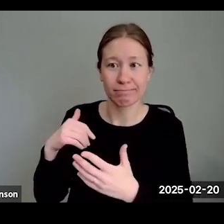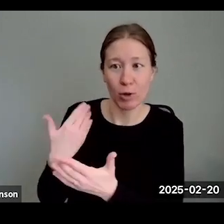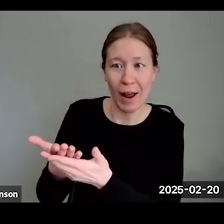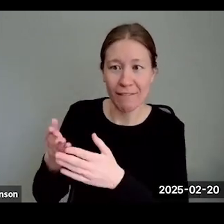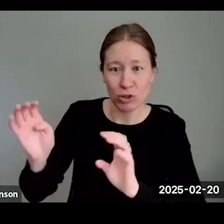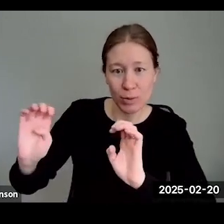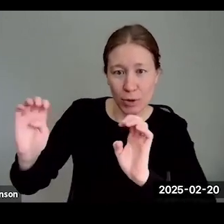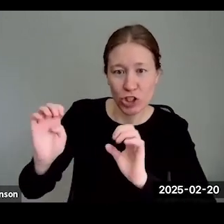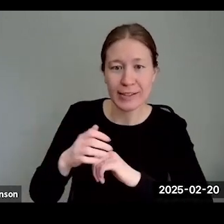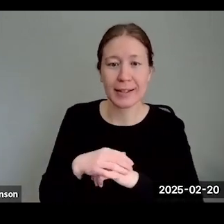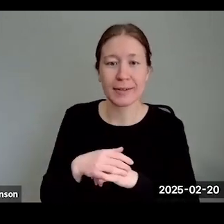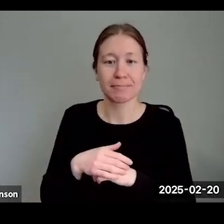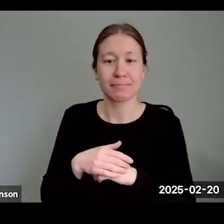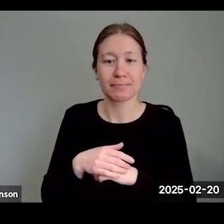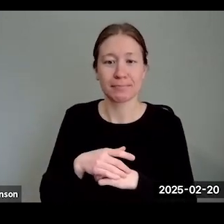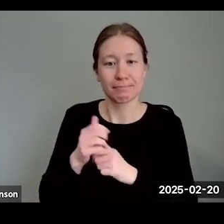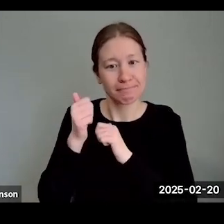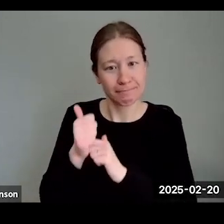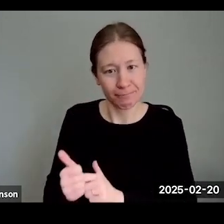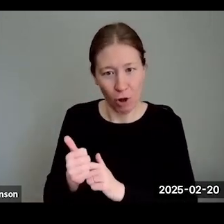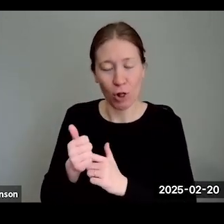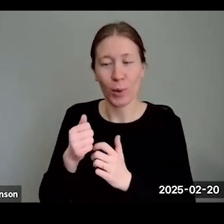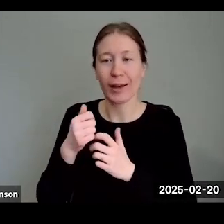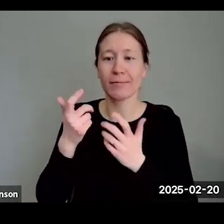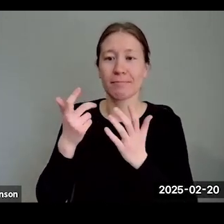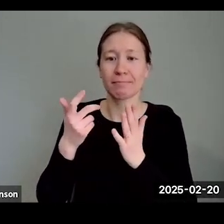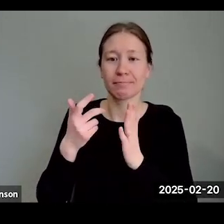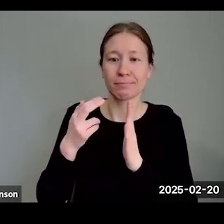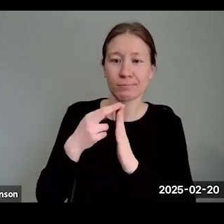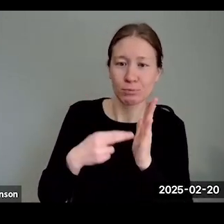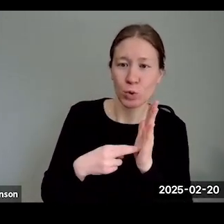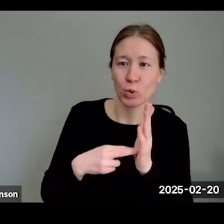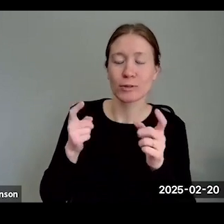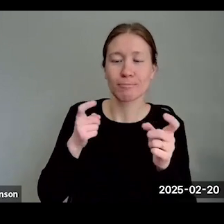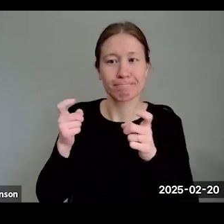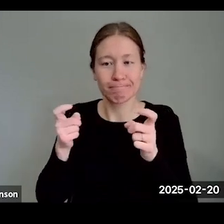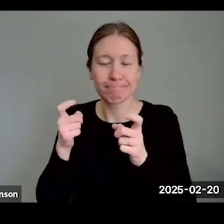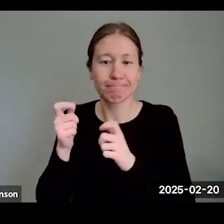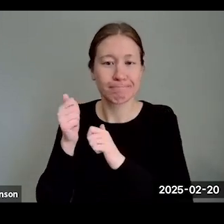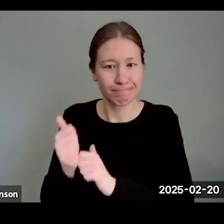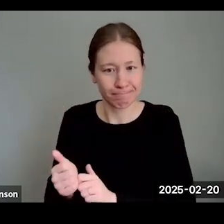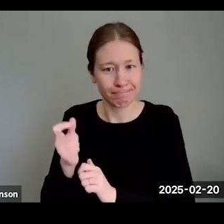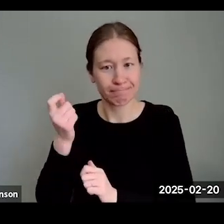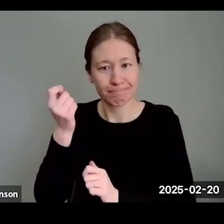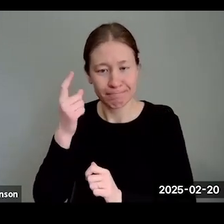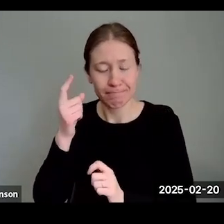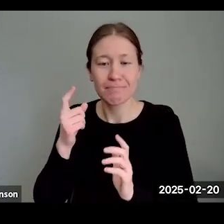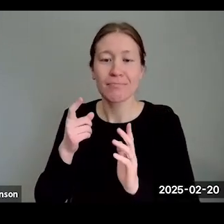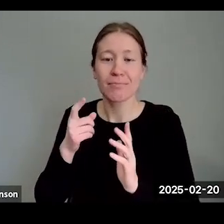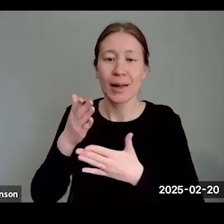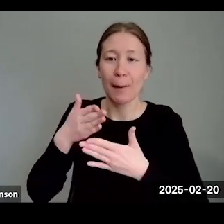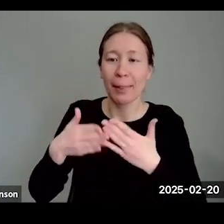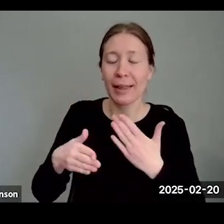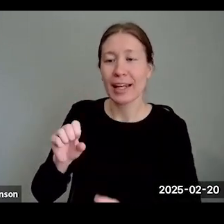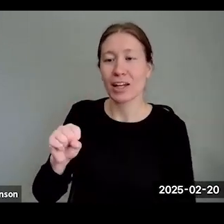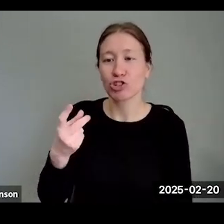completing shift logs, providing directions. Which of these are likely to be considered essential